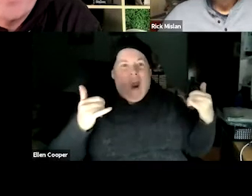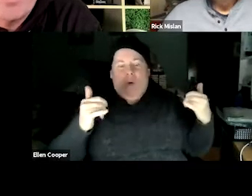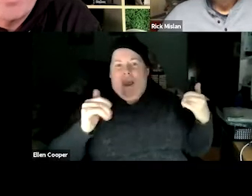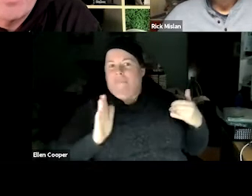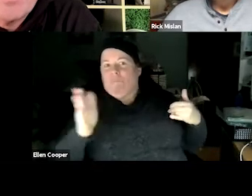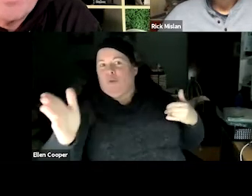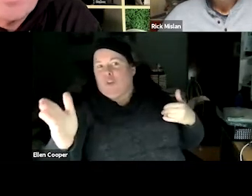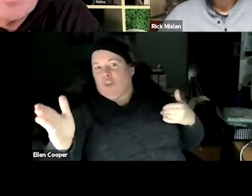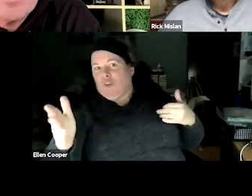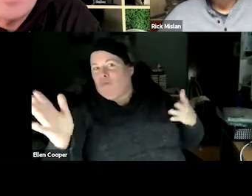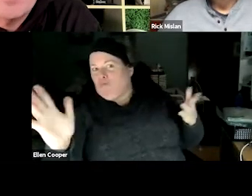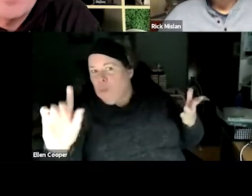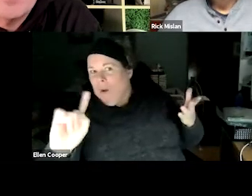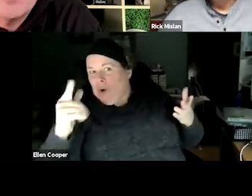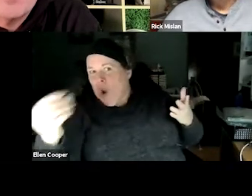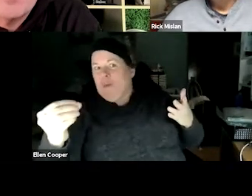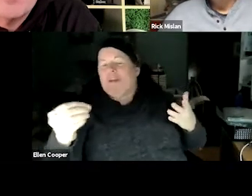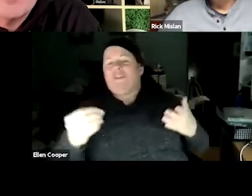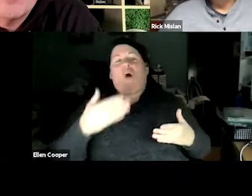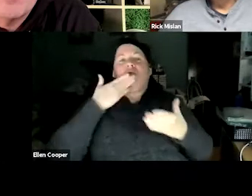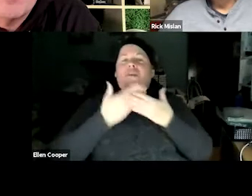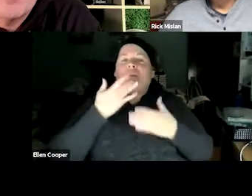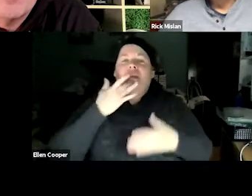So best of luck to you and your, your world and your future.